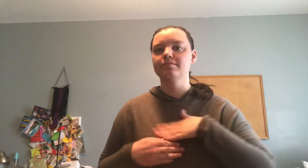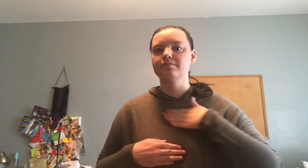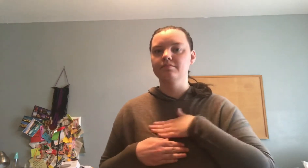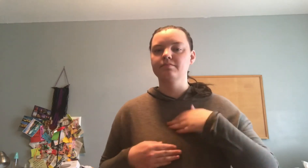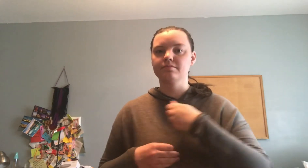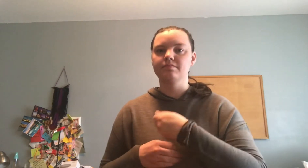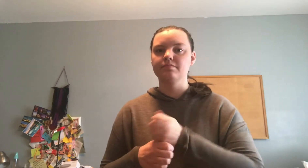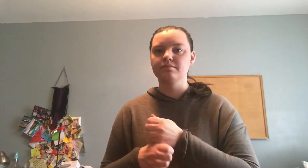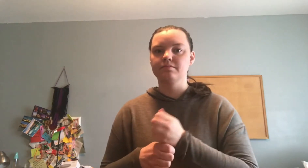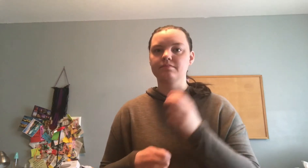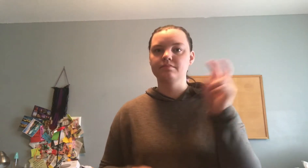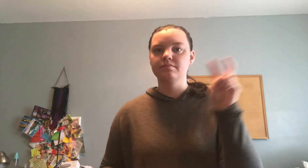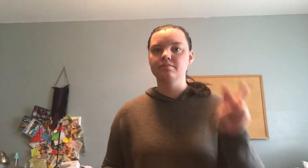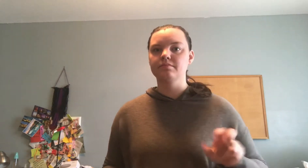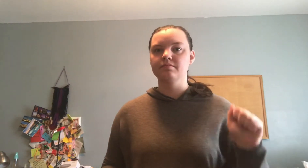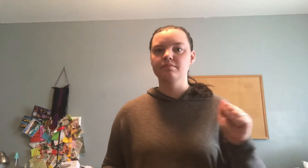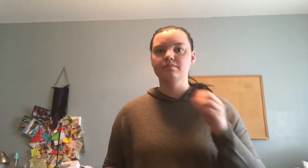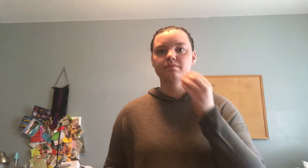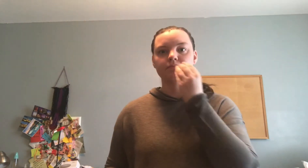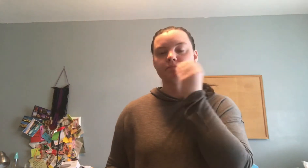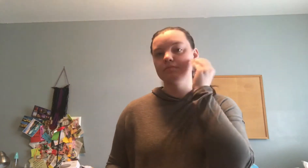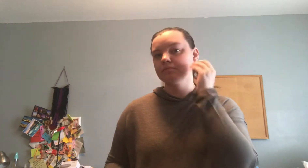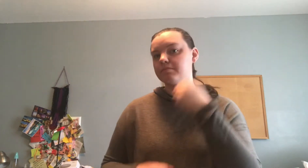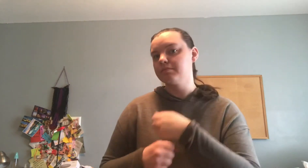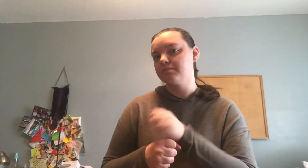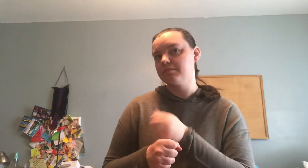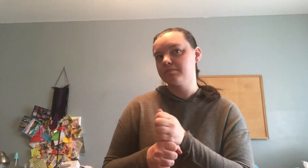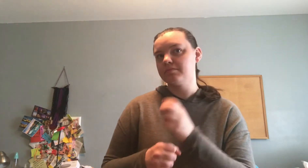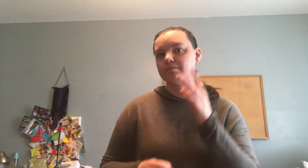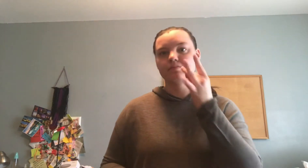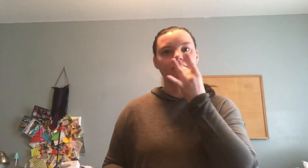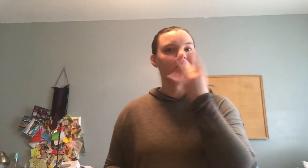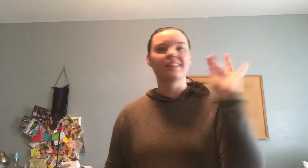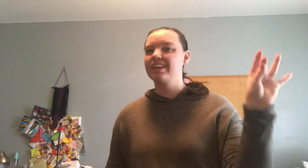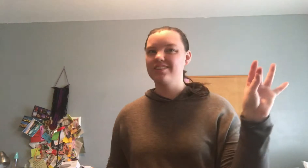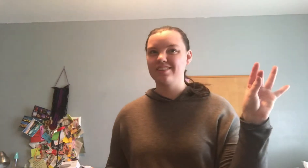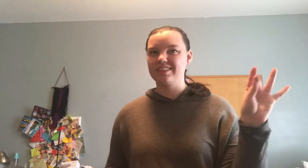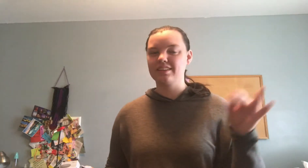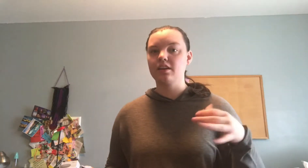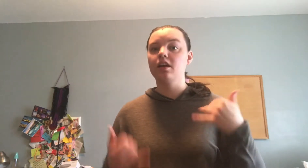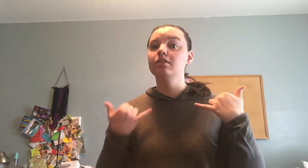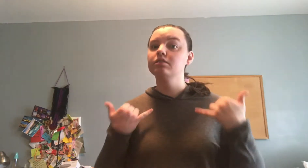We enjoy making homemade pizza. It’s delicious!